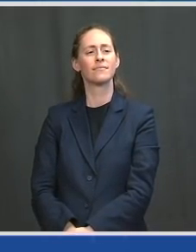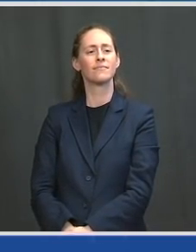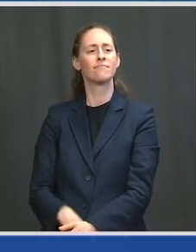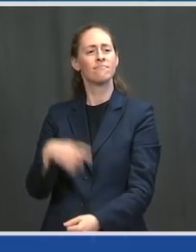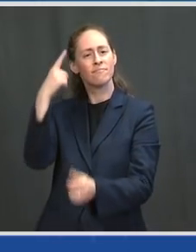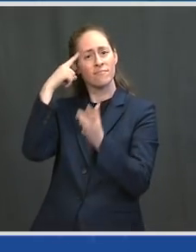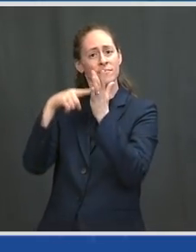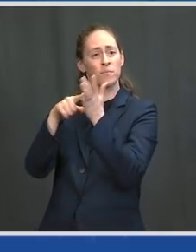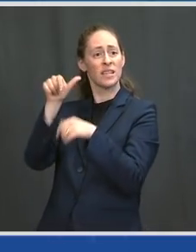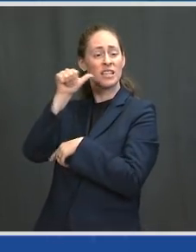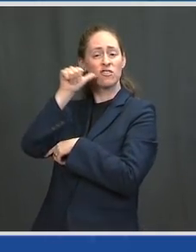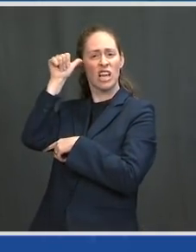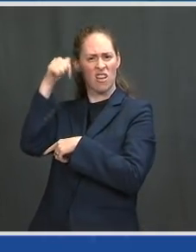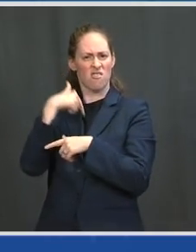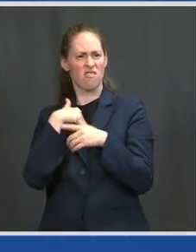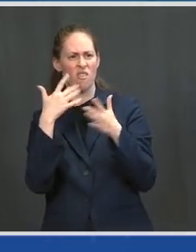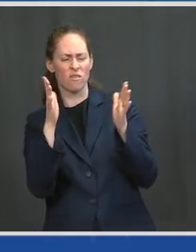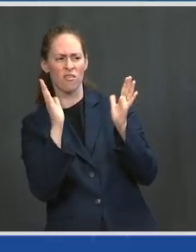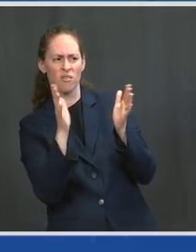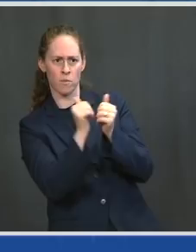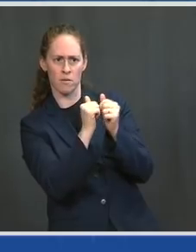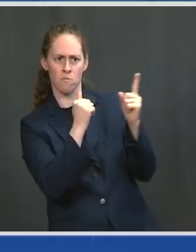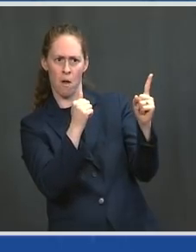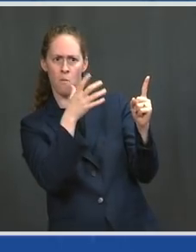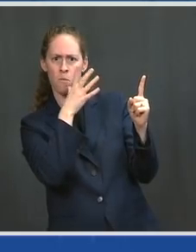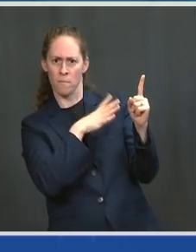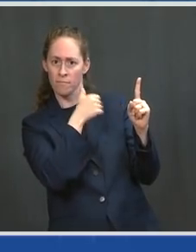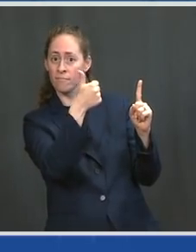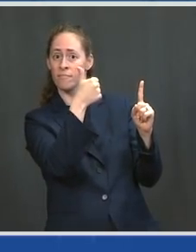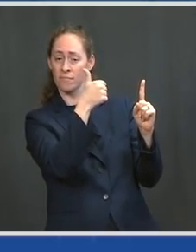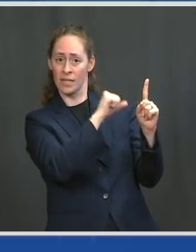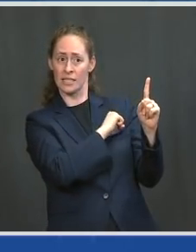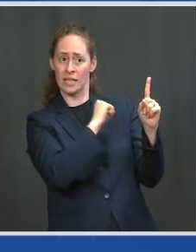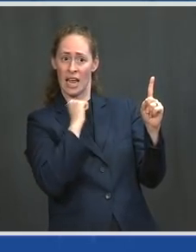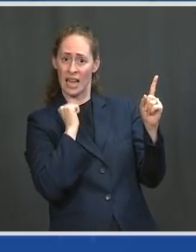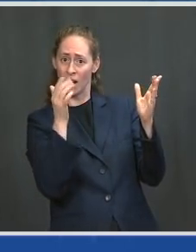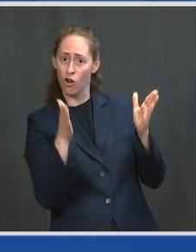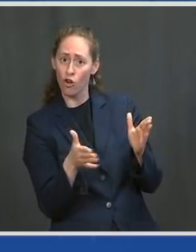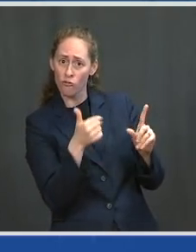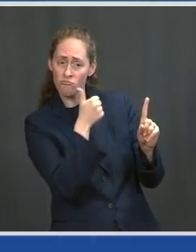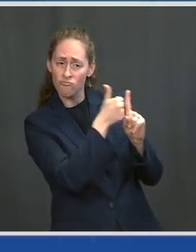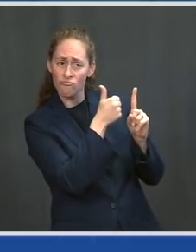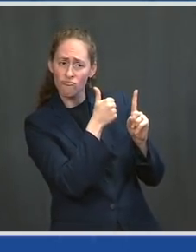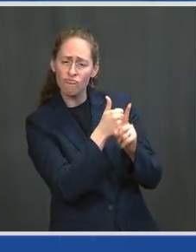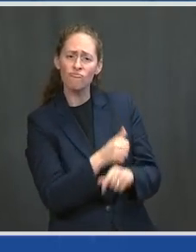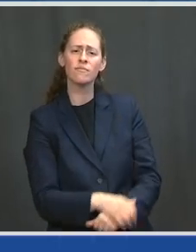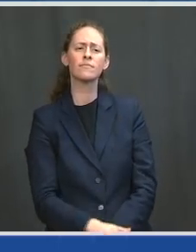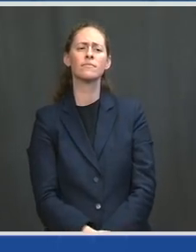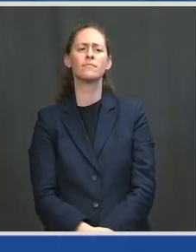and I believe her, to speak for some of the bipart- her -- her friends who are both sides of the aisle about how to do deal --